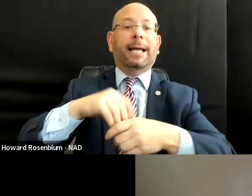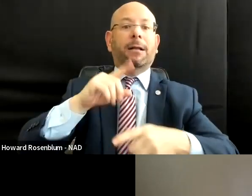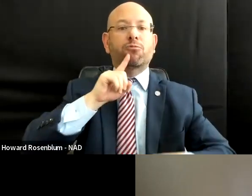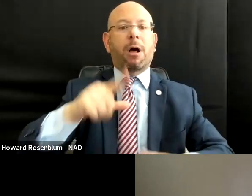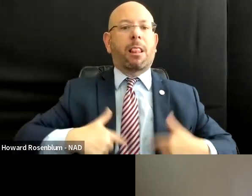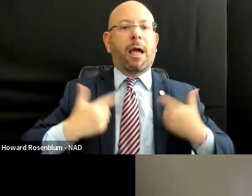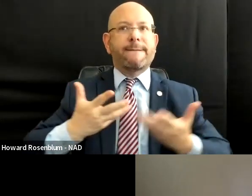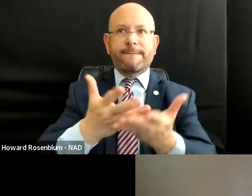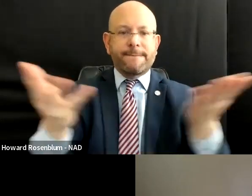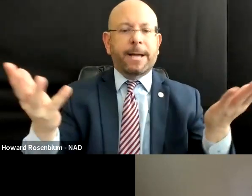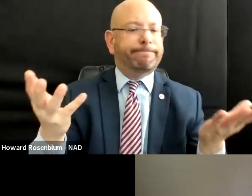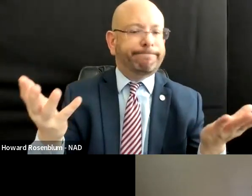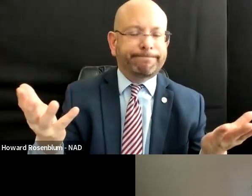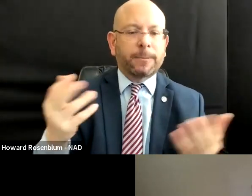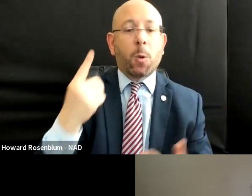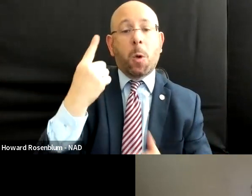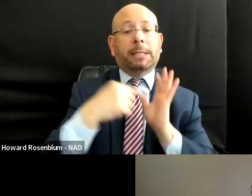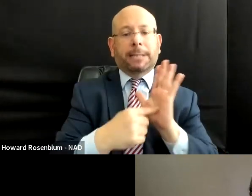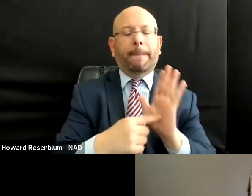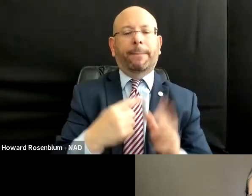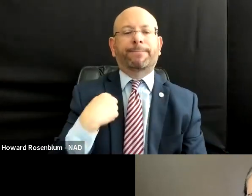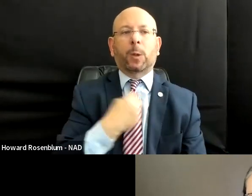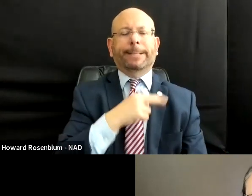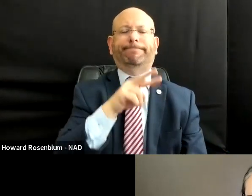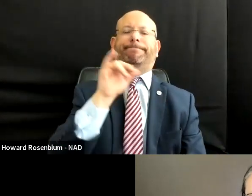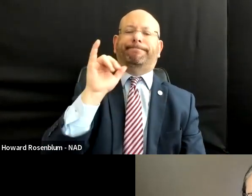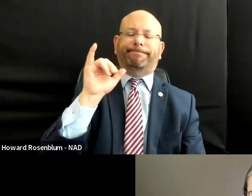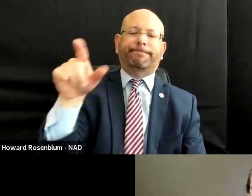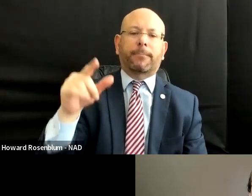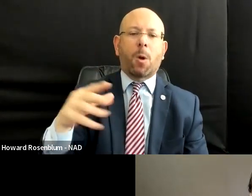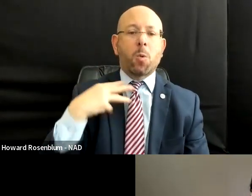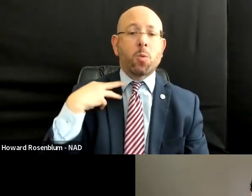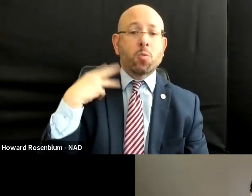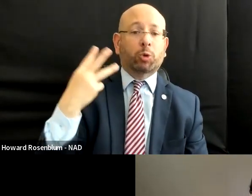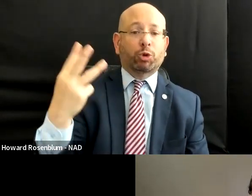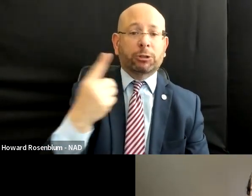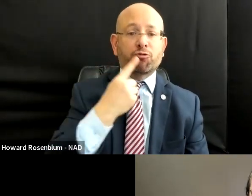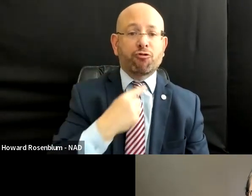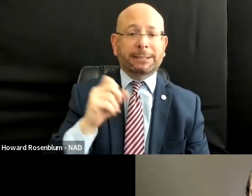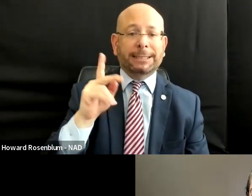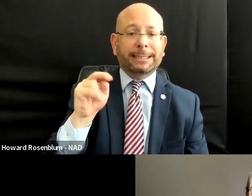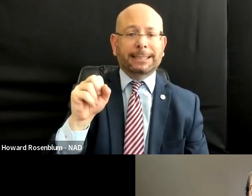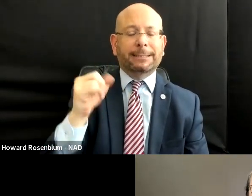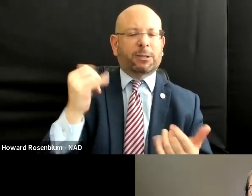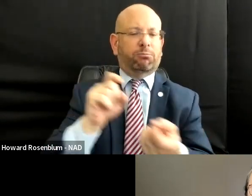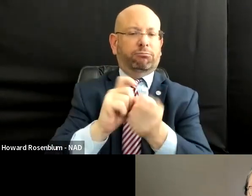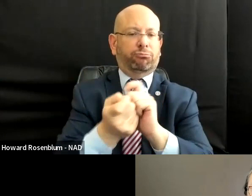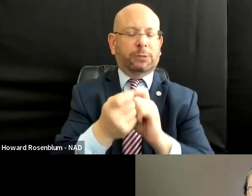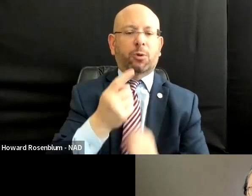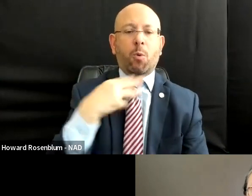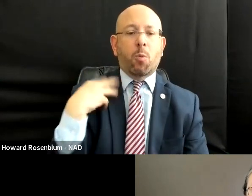access. There are difference systems. You know, TV is pretty well captioned. Internet not so